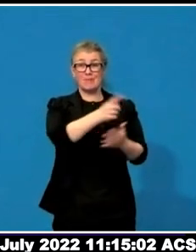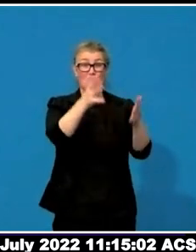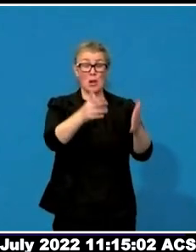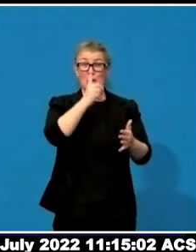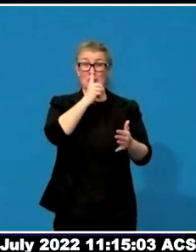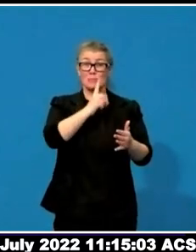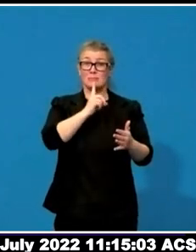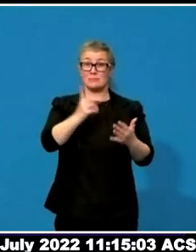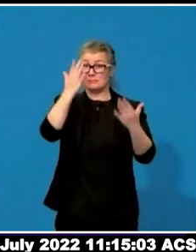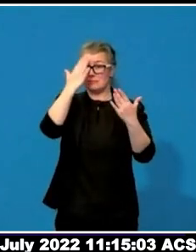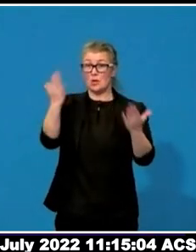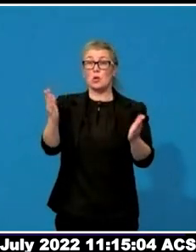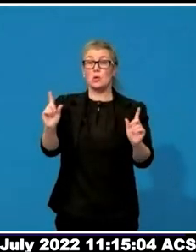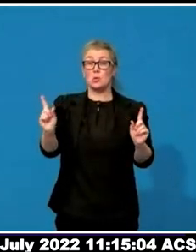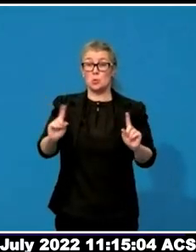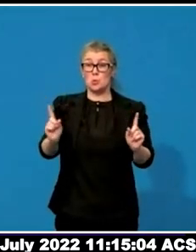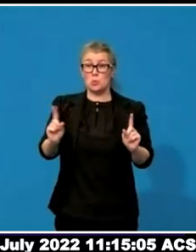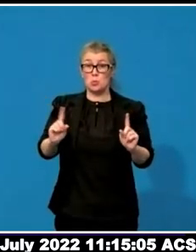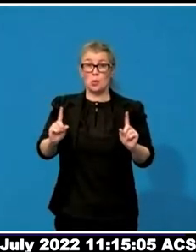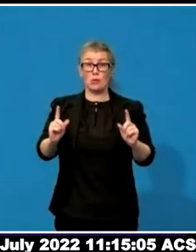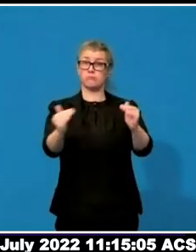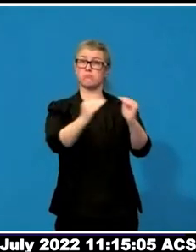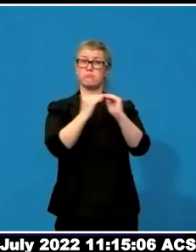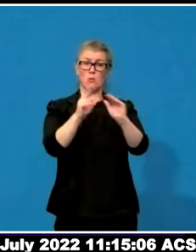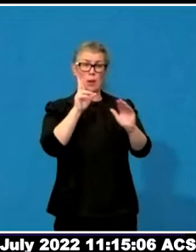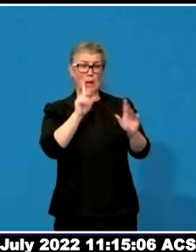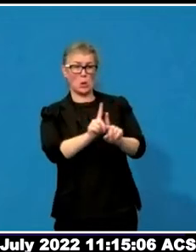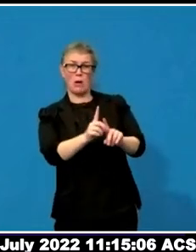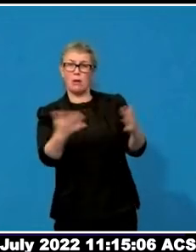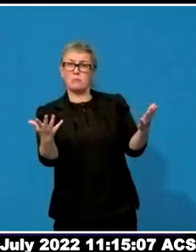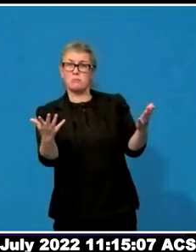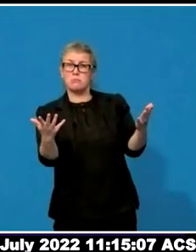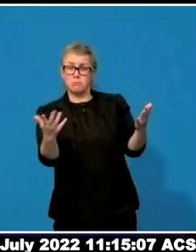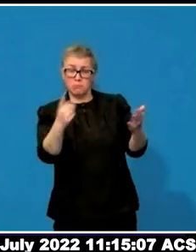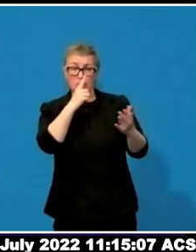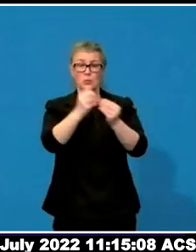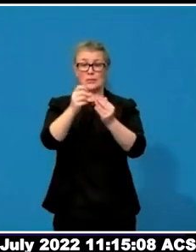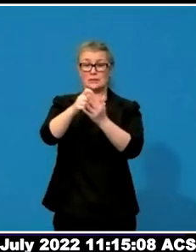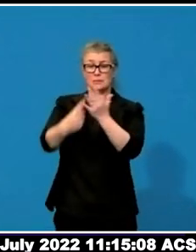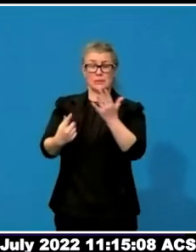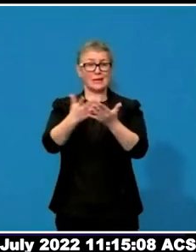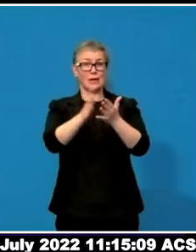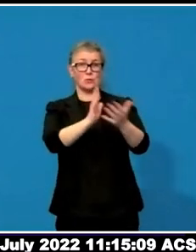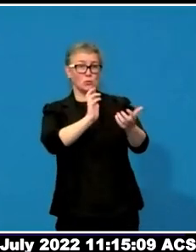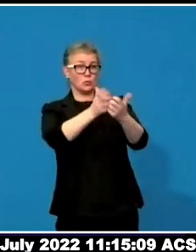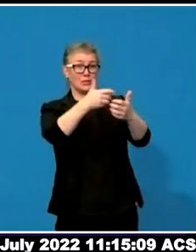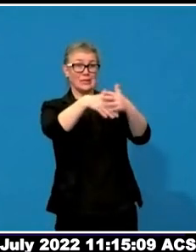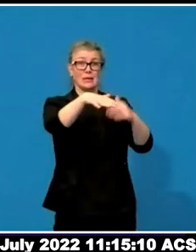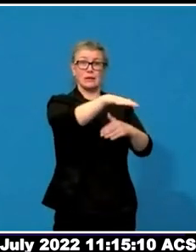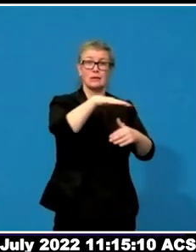Like' - Creating equity for people with disability in the Fitzroy Valley, which was finalised in September of 2021.